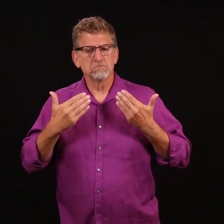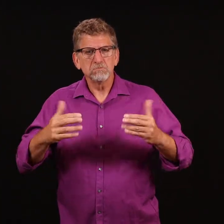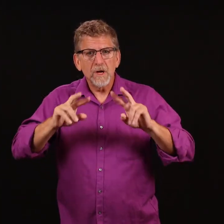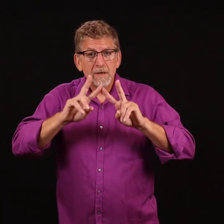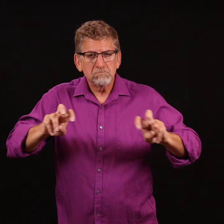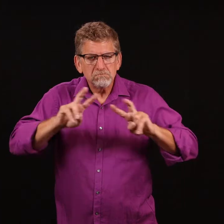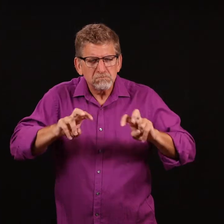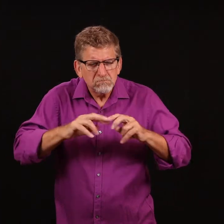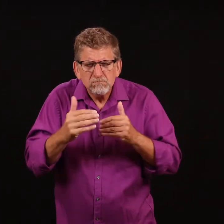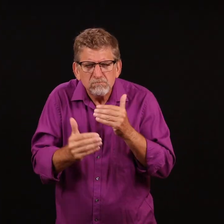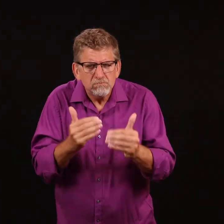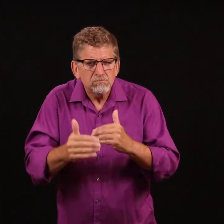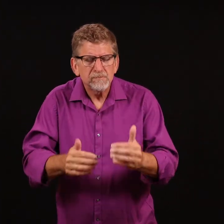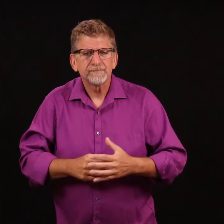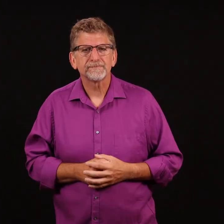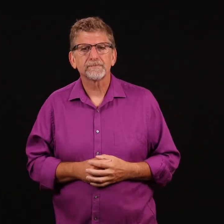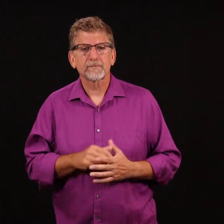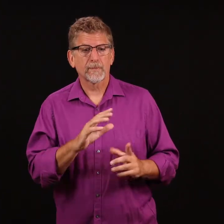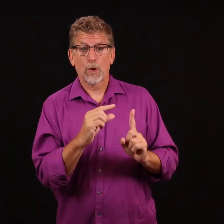Let's analyze the process of each ballot.